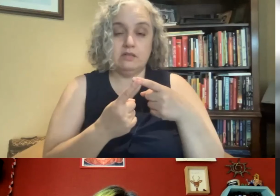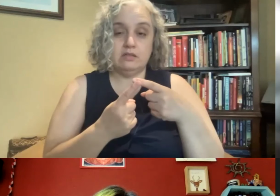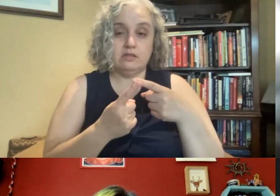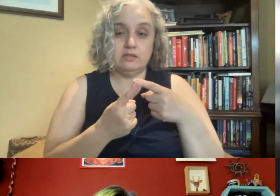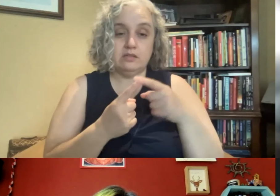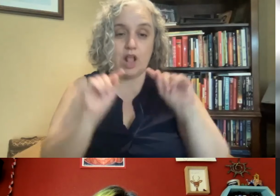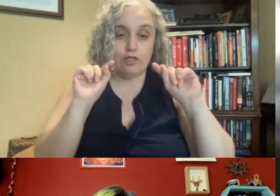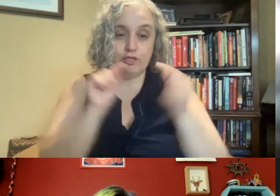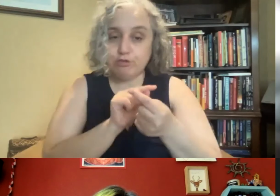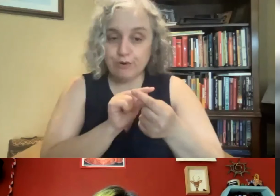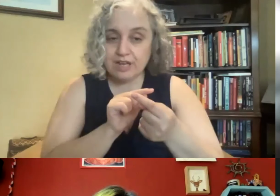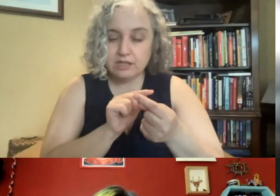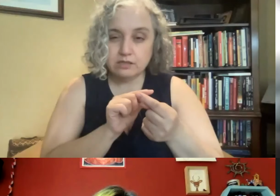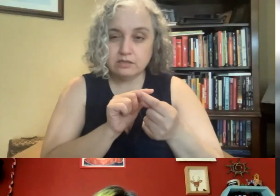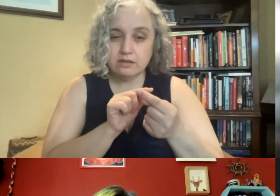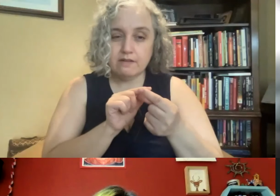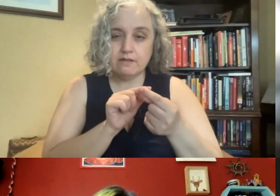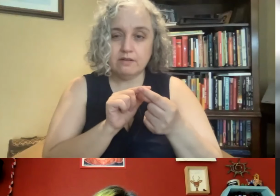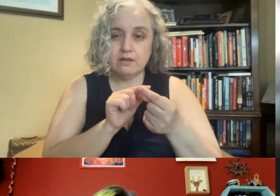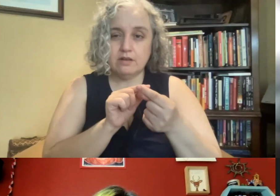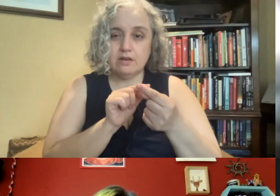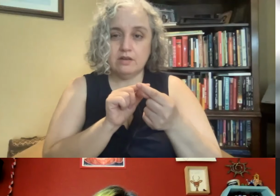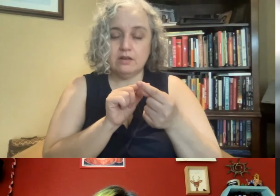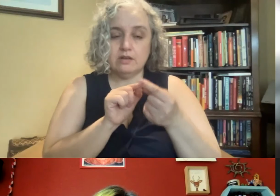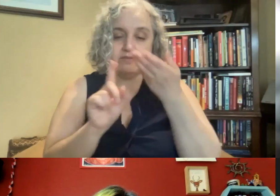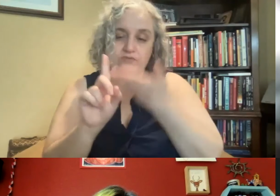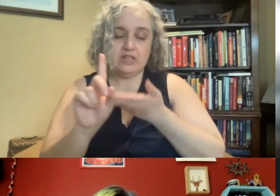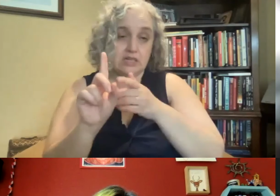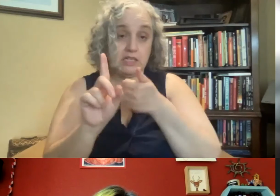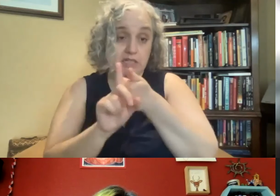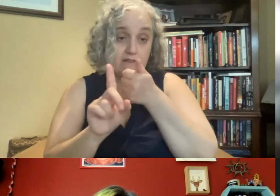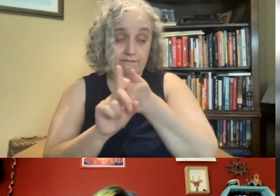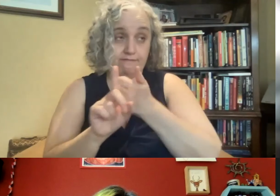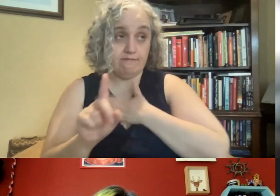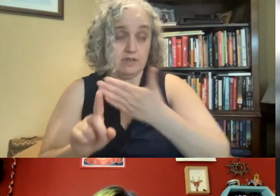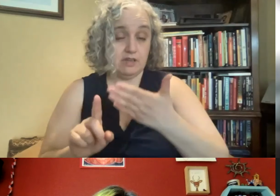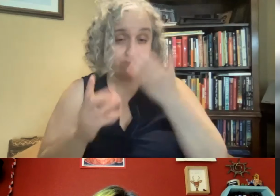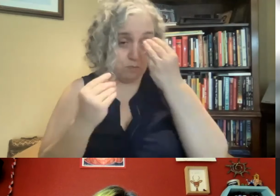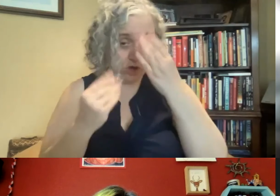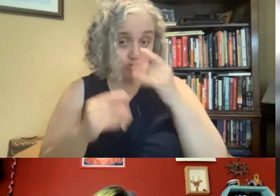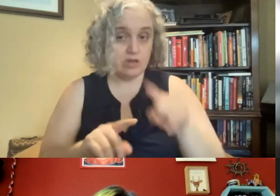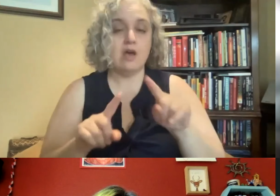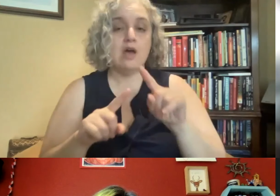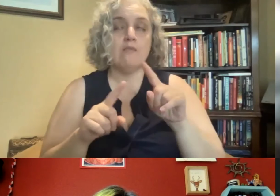determined by virtue of self-declared information but just what comes with